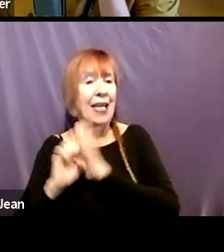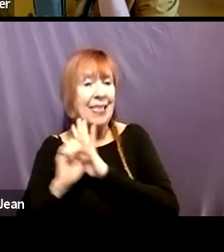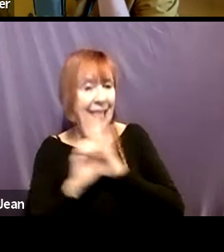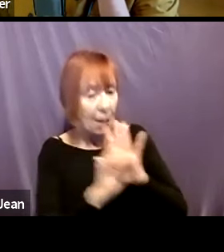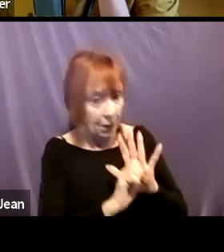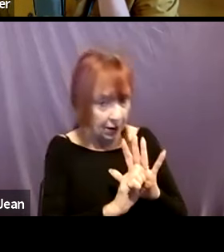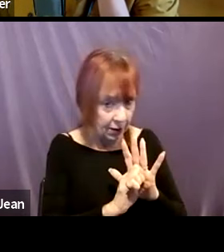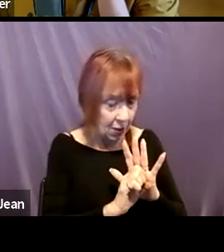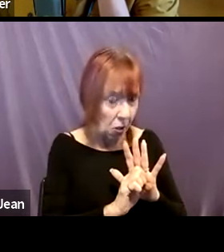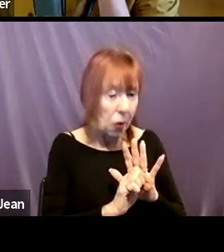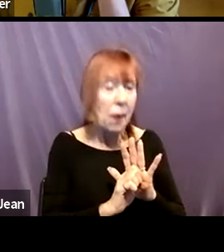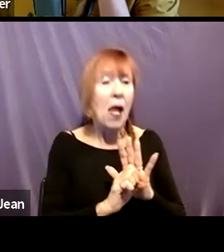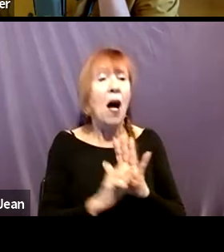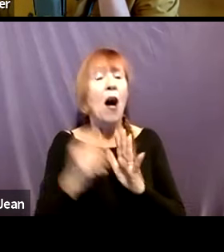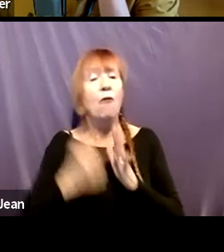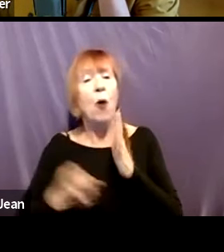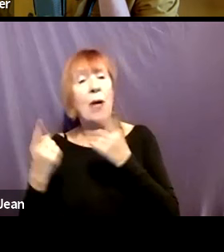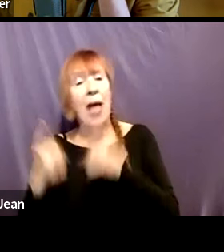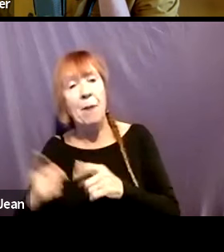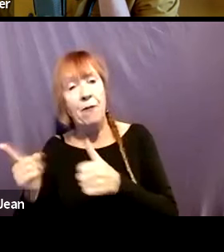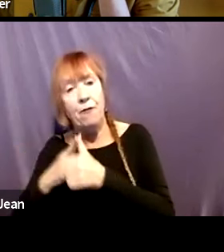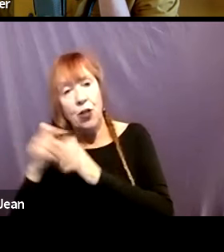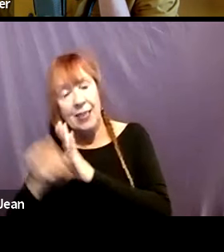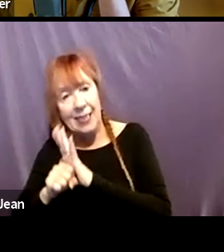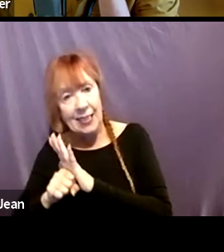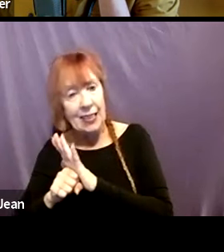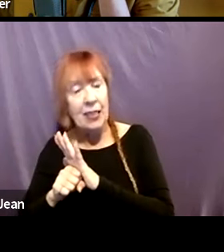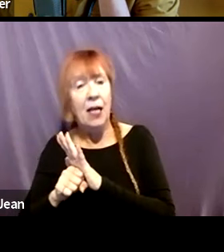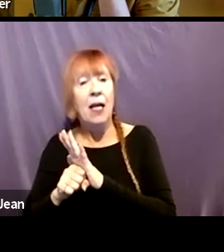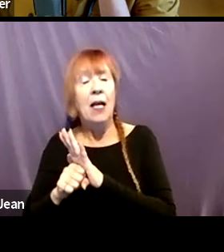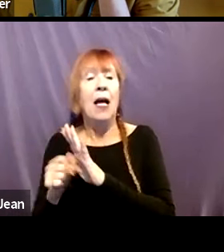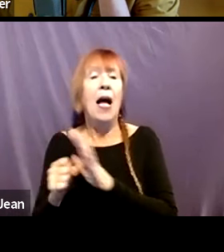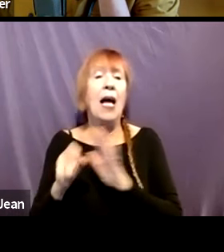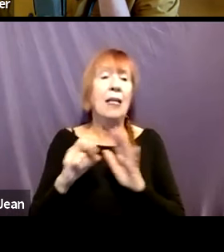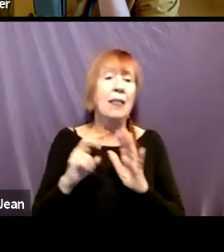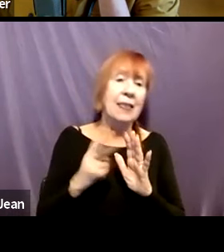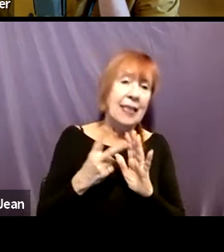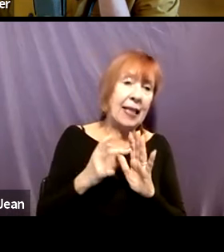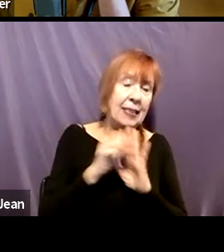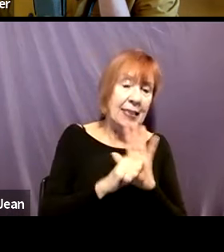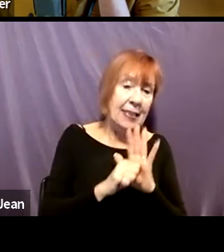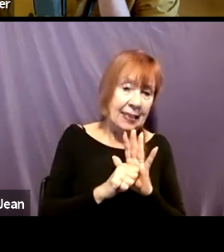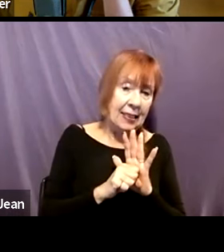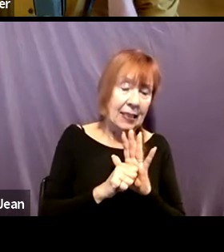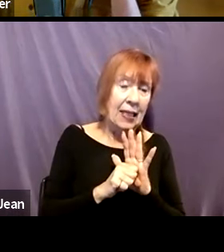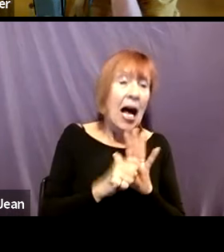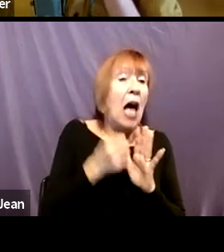and kind of what the overall storyline for the first season is, and then I think you also dab your toe into the second season,